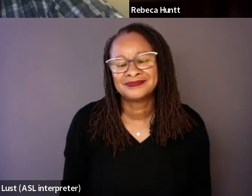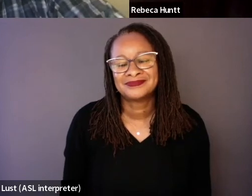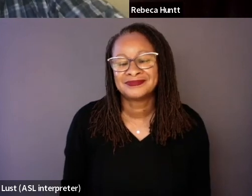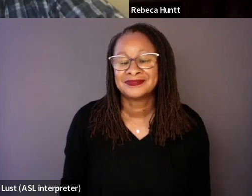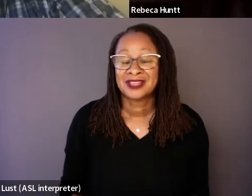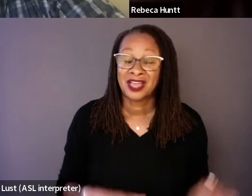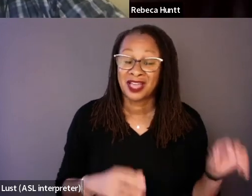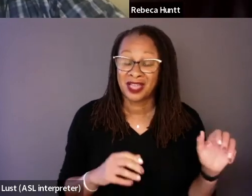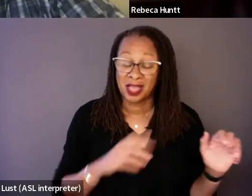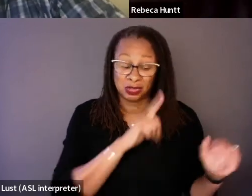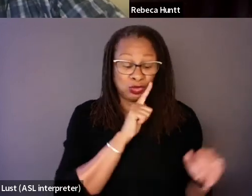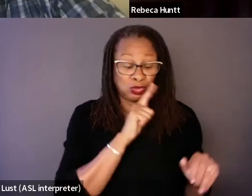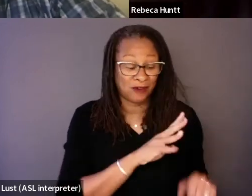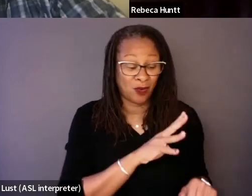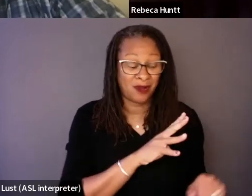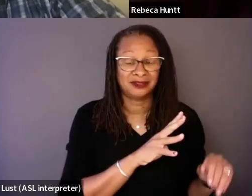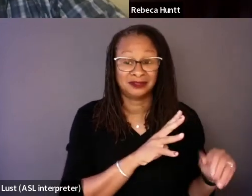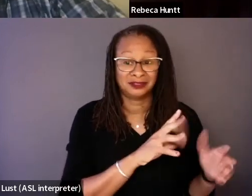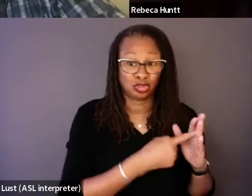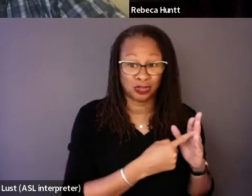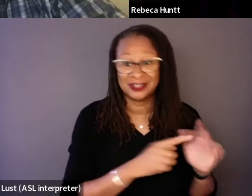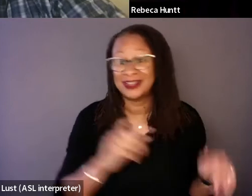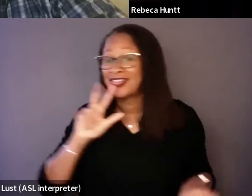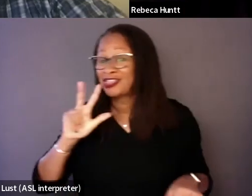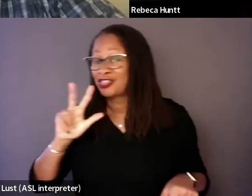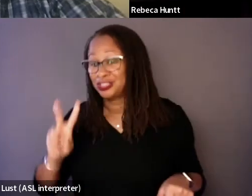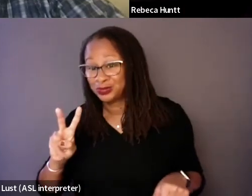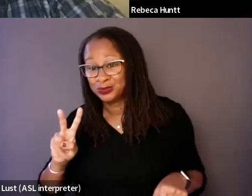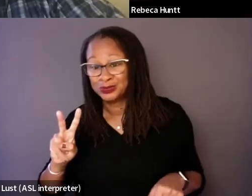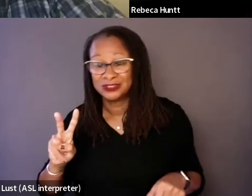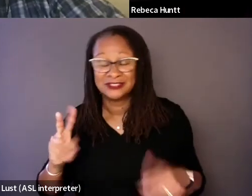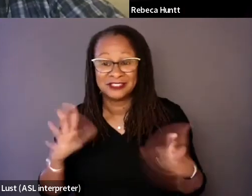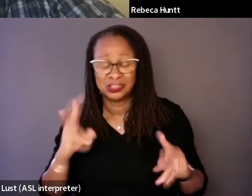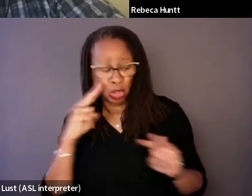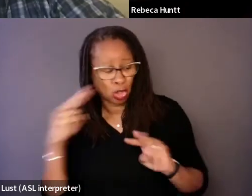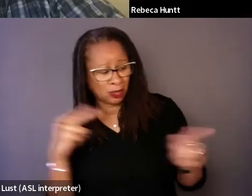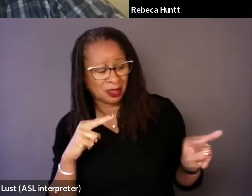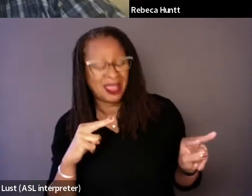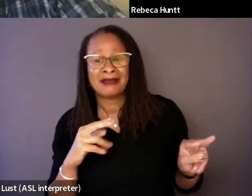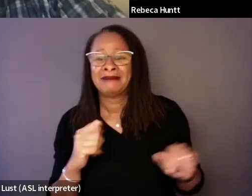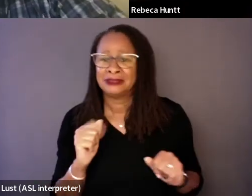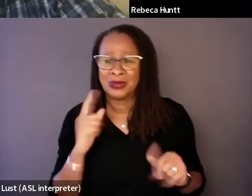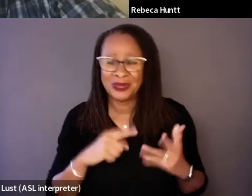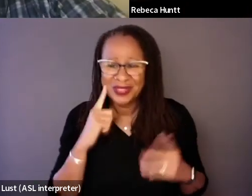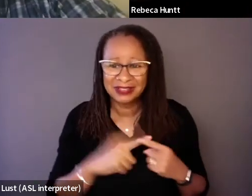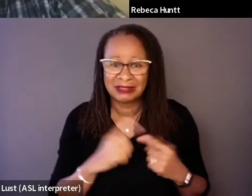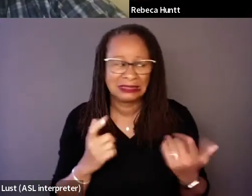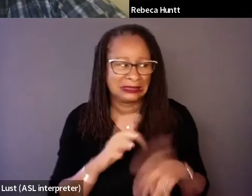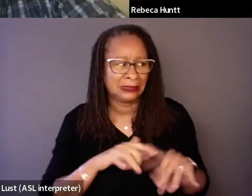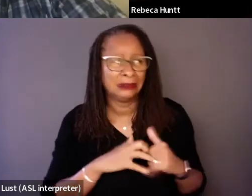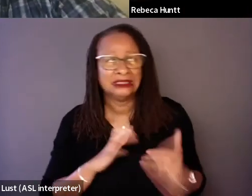I mean, I'm able to have acceptance and compassion but it's also like cringe.